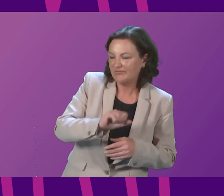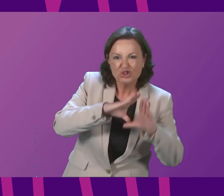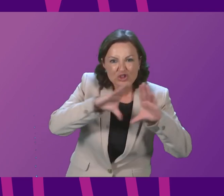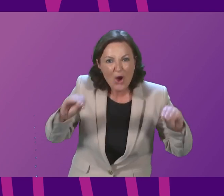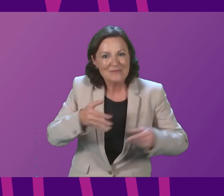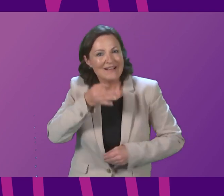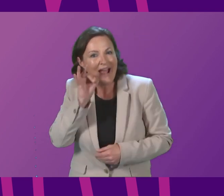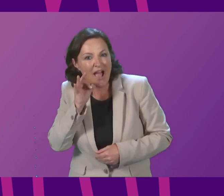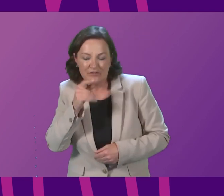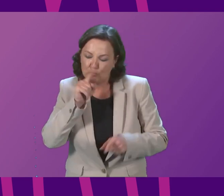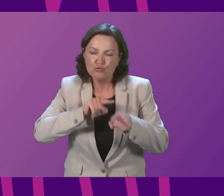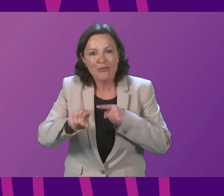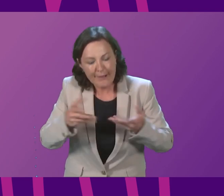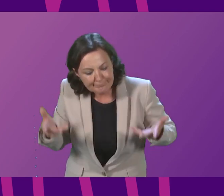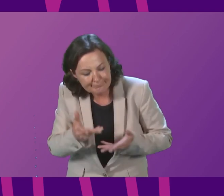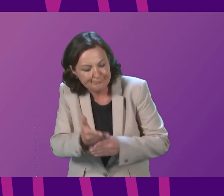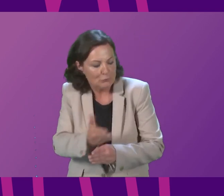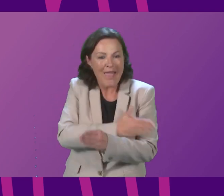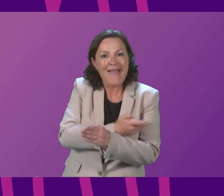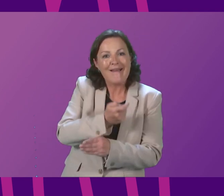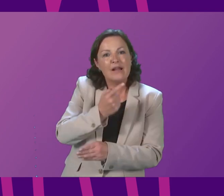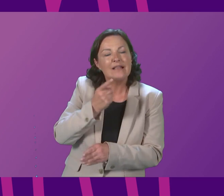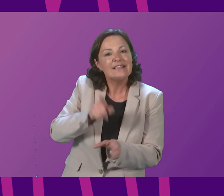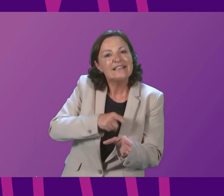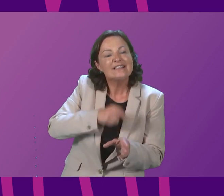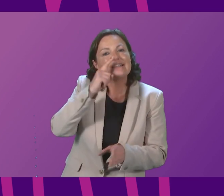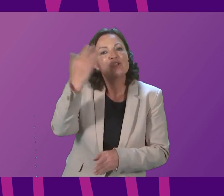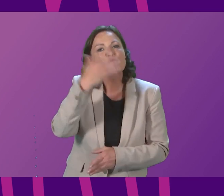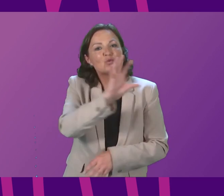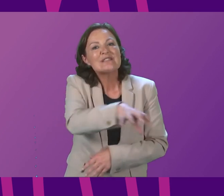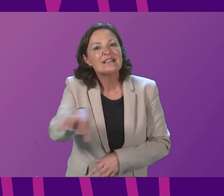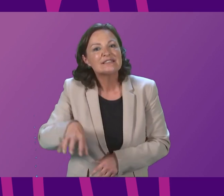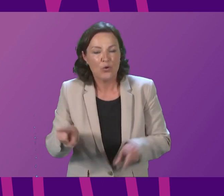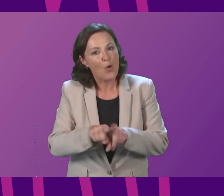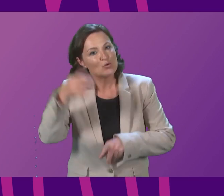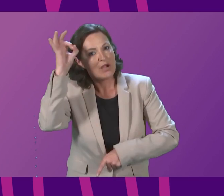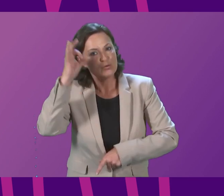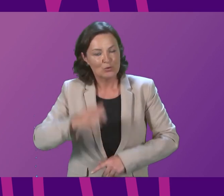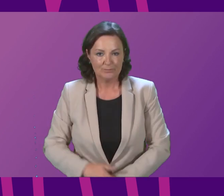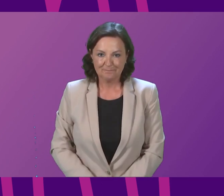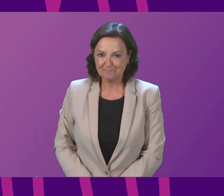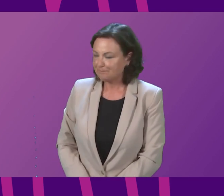cafes, to early years and school settings, and to our local authorities.